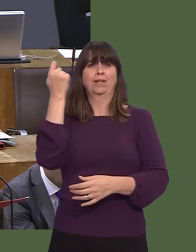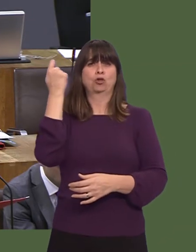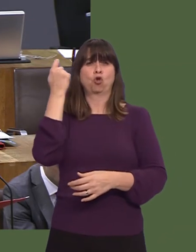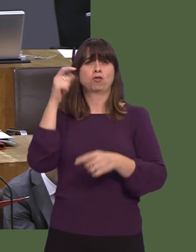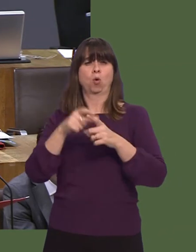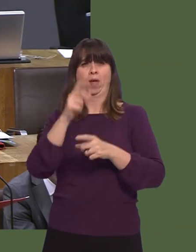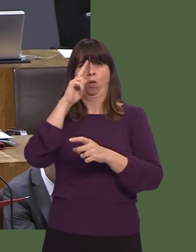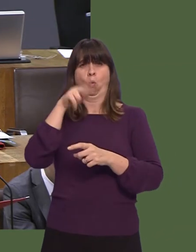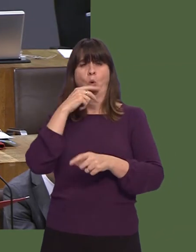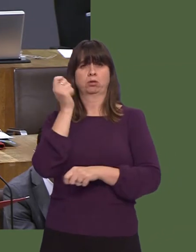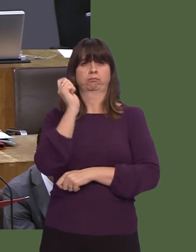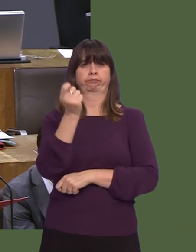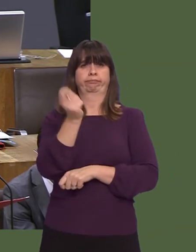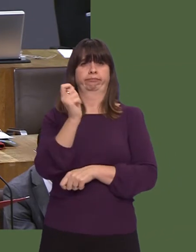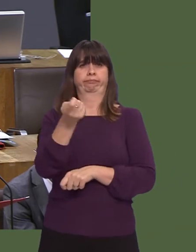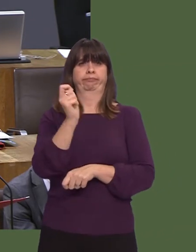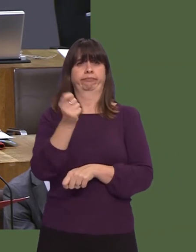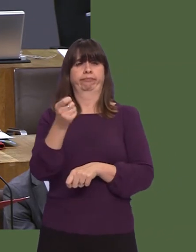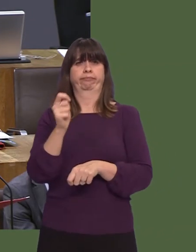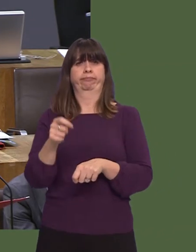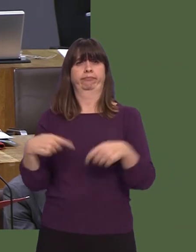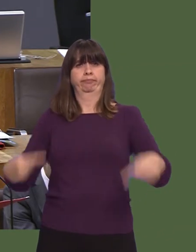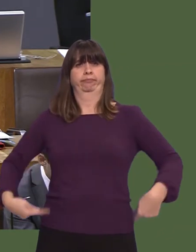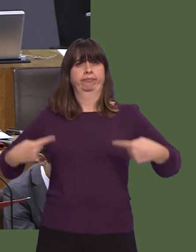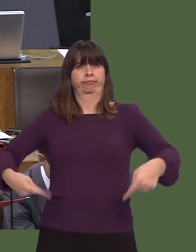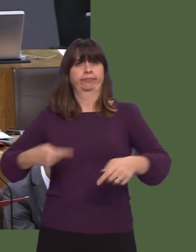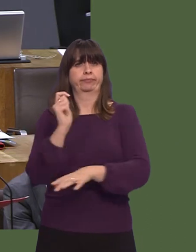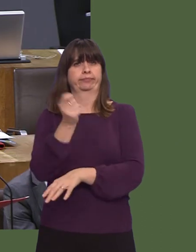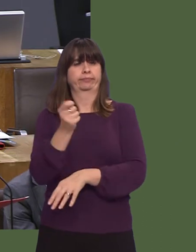was successful, of course, along those lines. I do get concerned. I think, first of all,